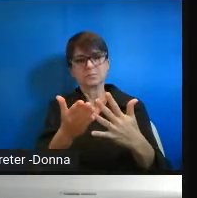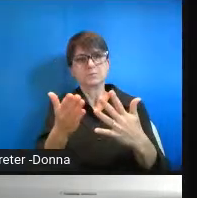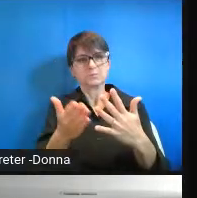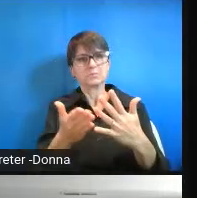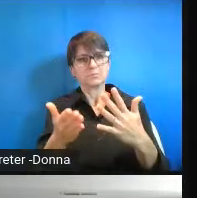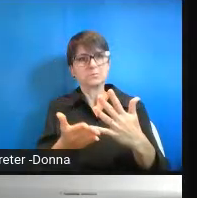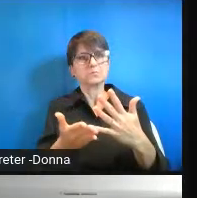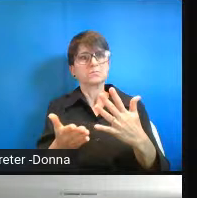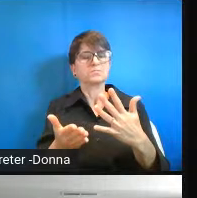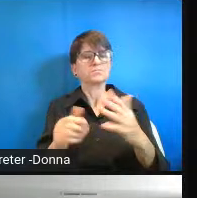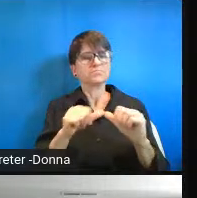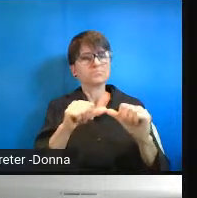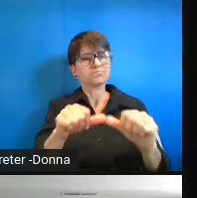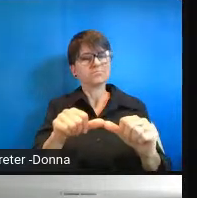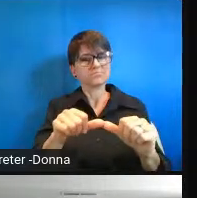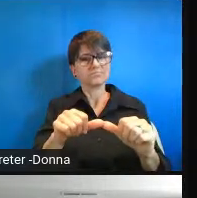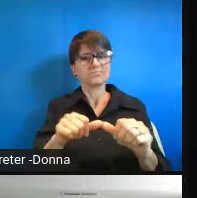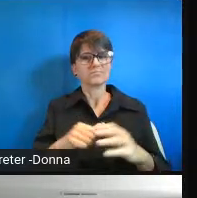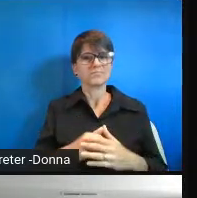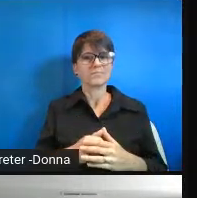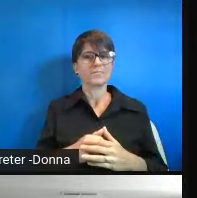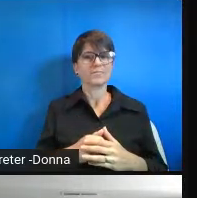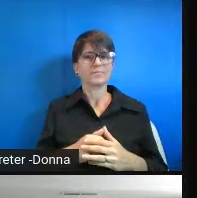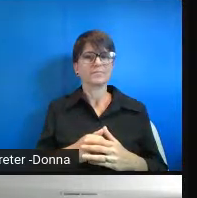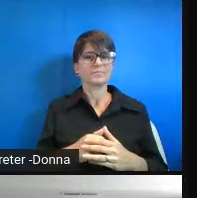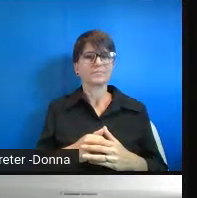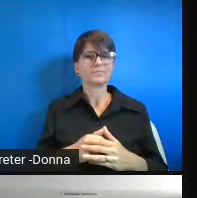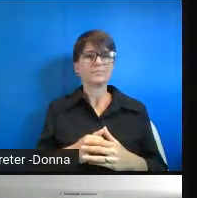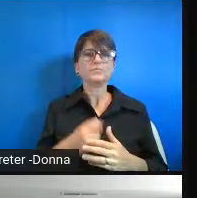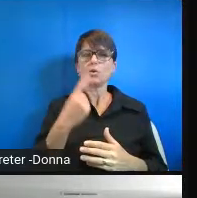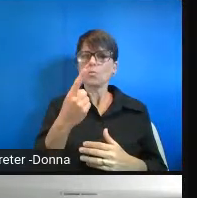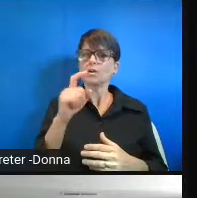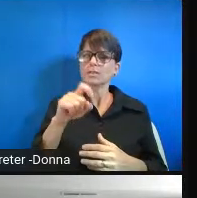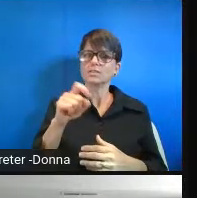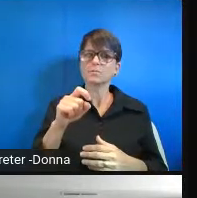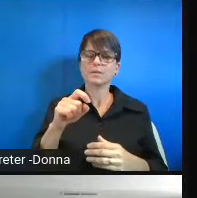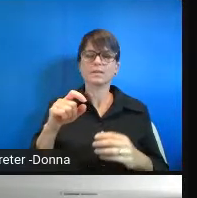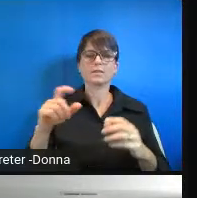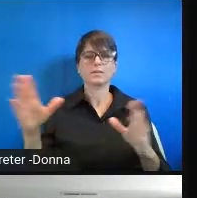If the user tabs forward, they should be able to go through all Buble items